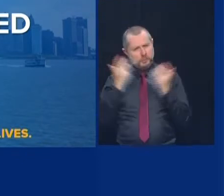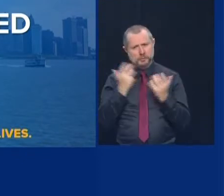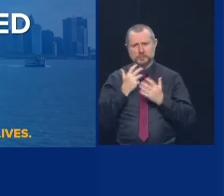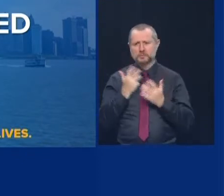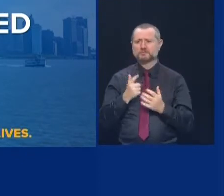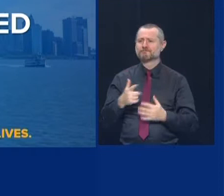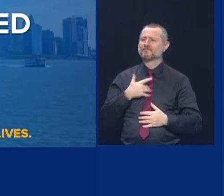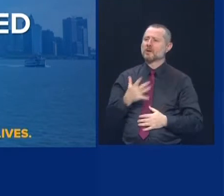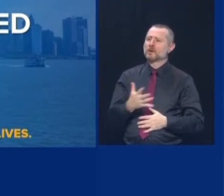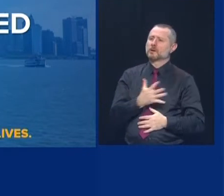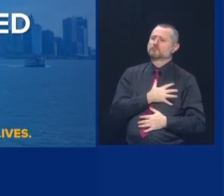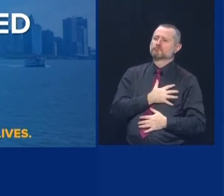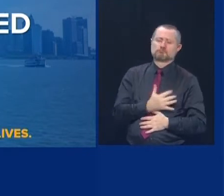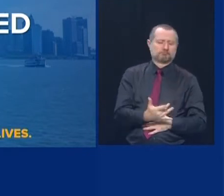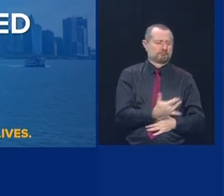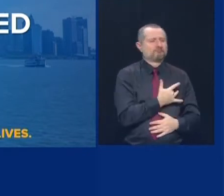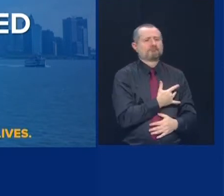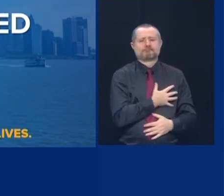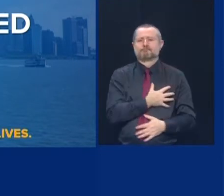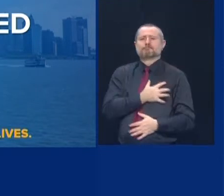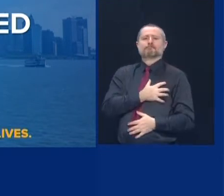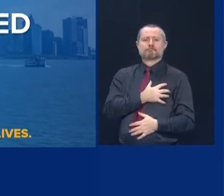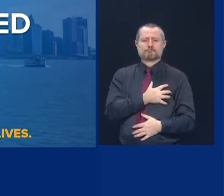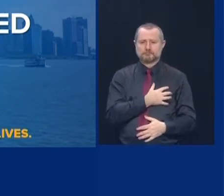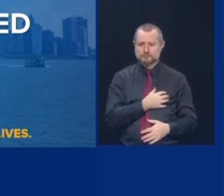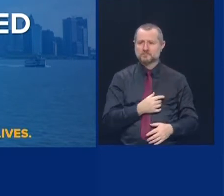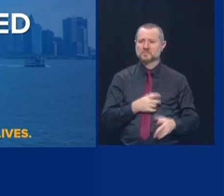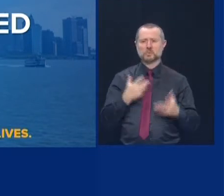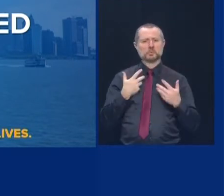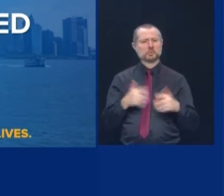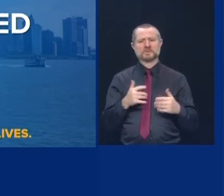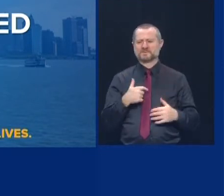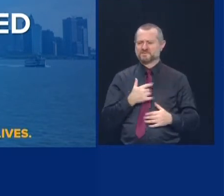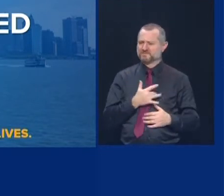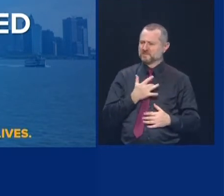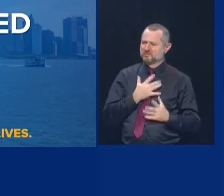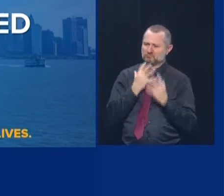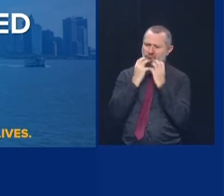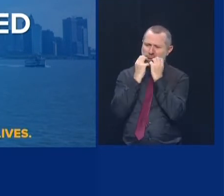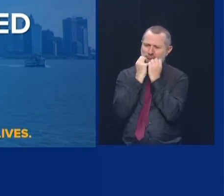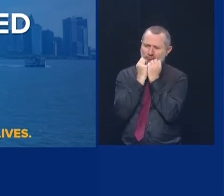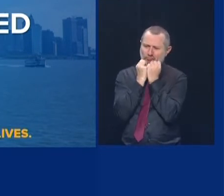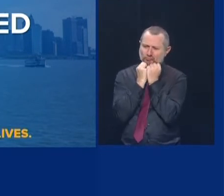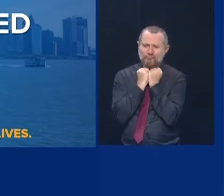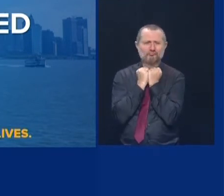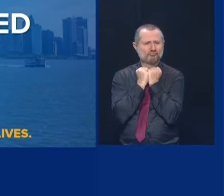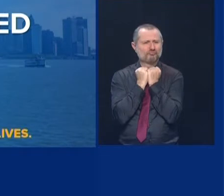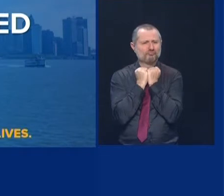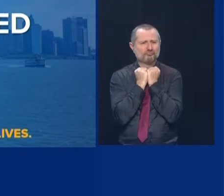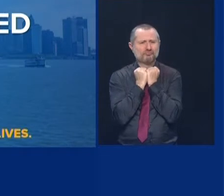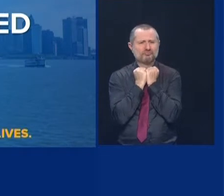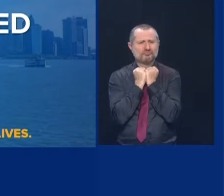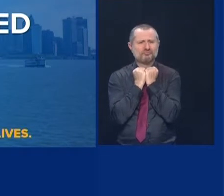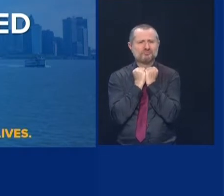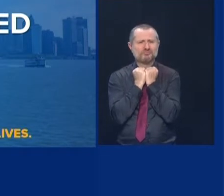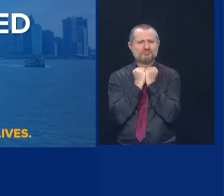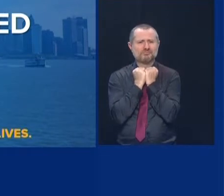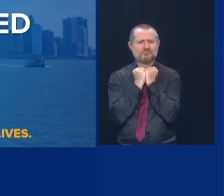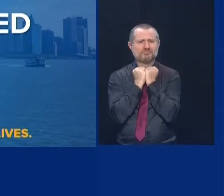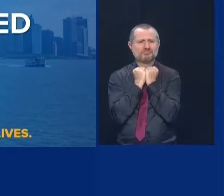IT'S BETTER THAN THAT. IT'S DEEPER THAN THAT. IT'S MORE SPIRITUAL THAN THAT.